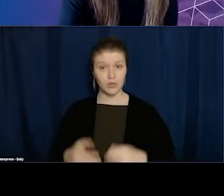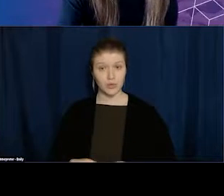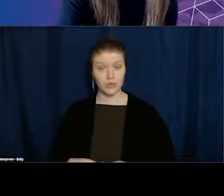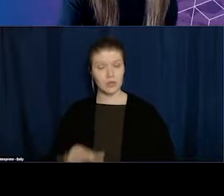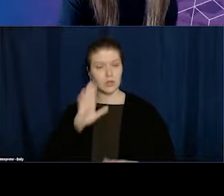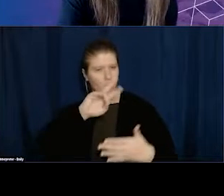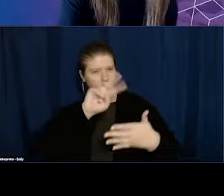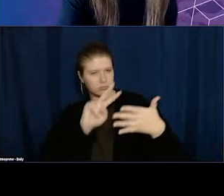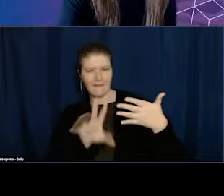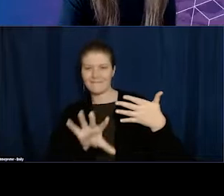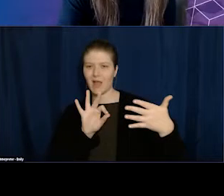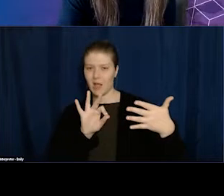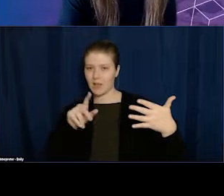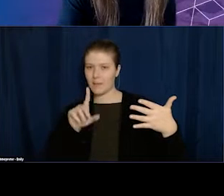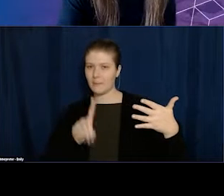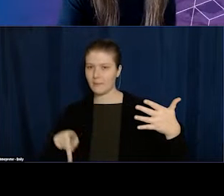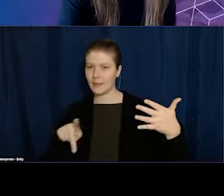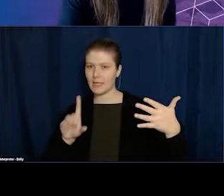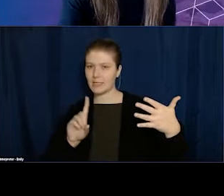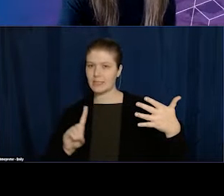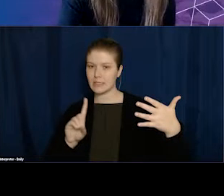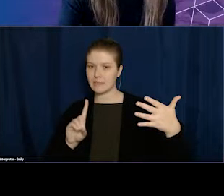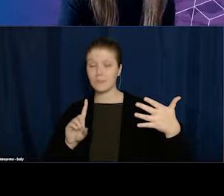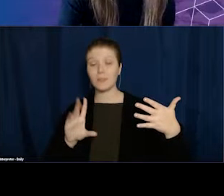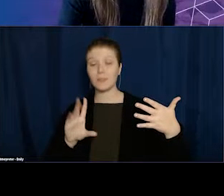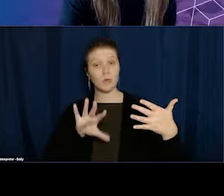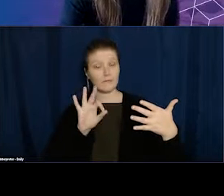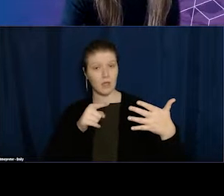And there you can see there's going to be a column on the right-hand side,